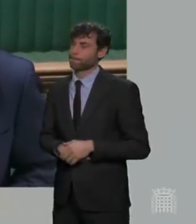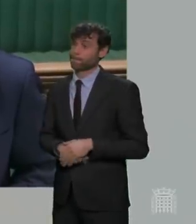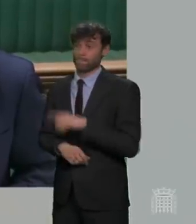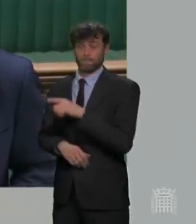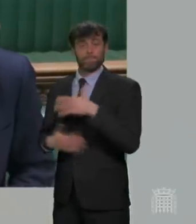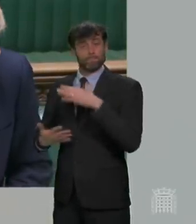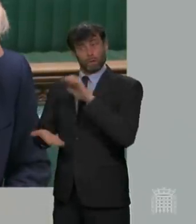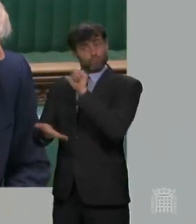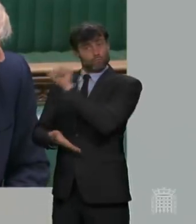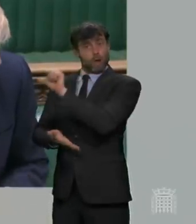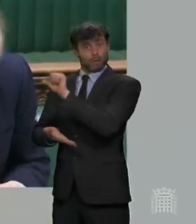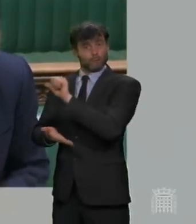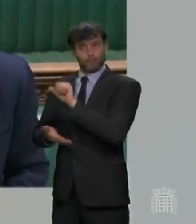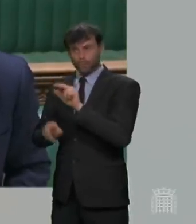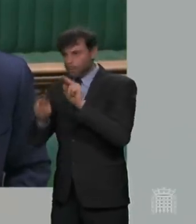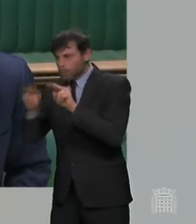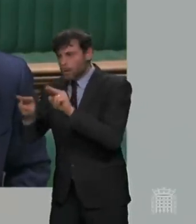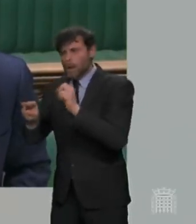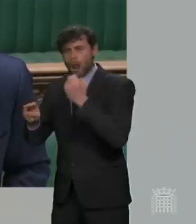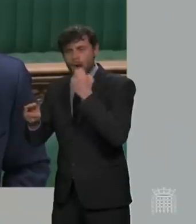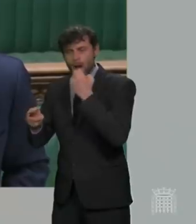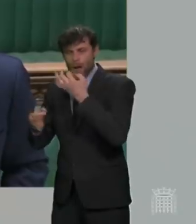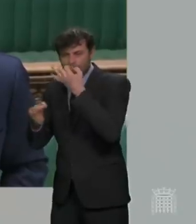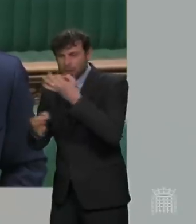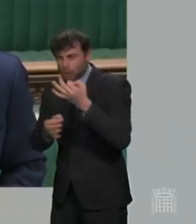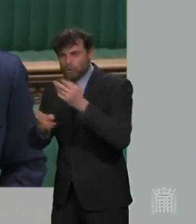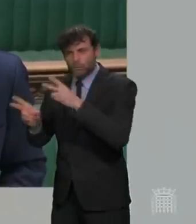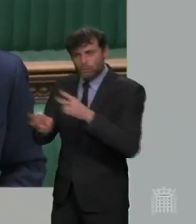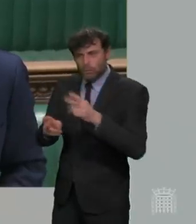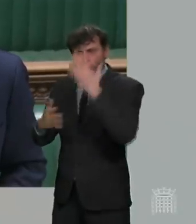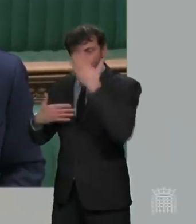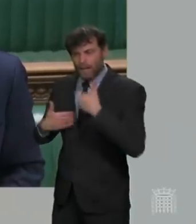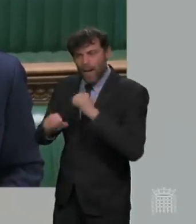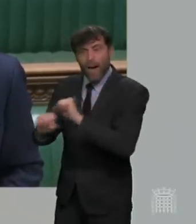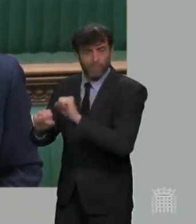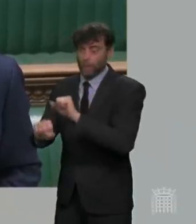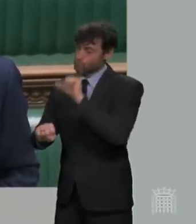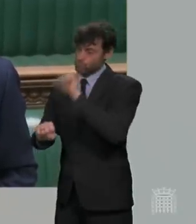and its relationship to mental health, and that is why the Government are investing record sums